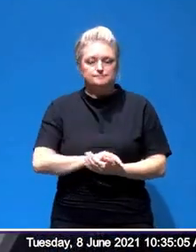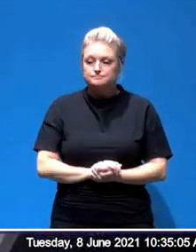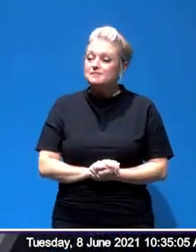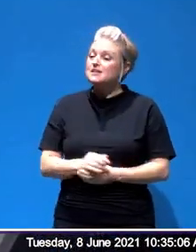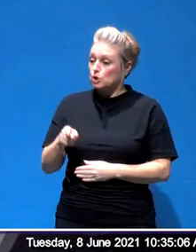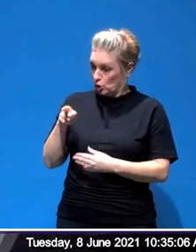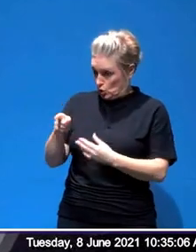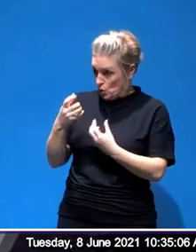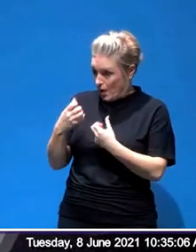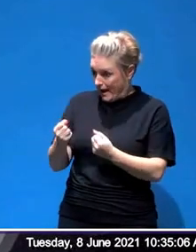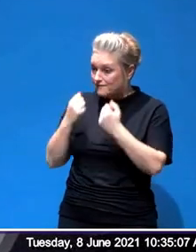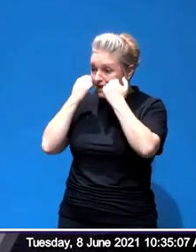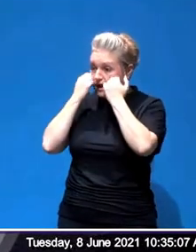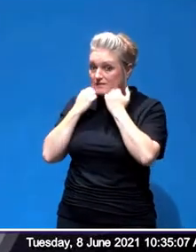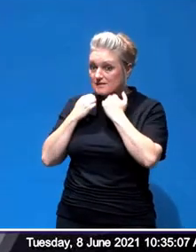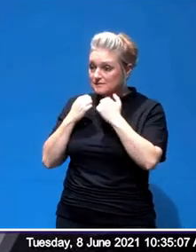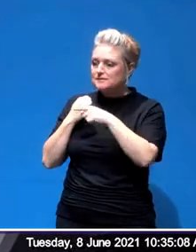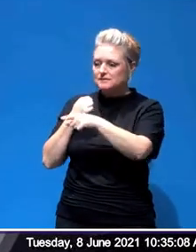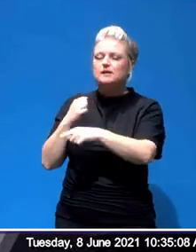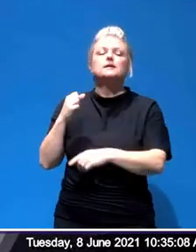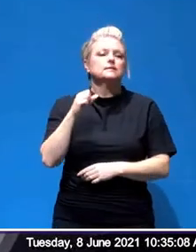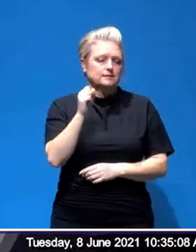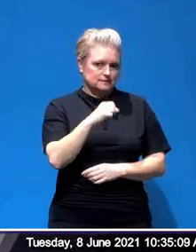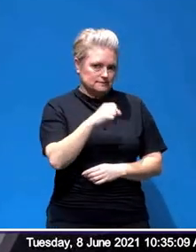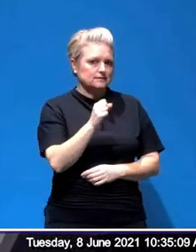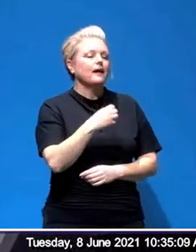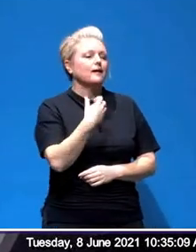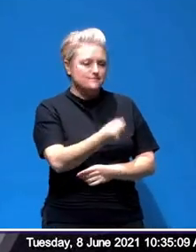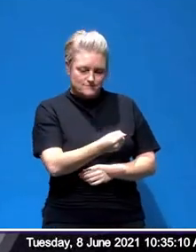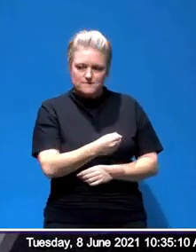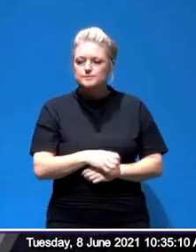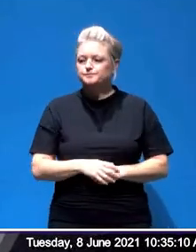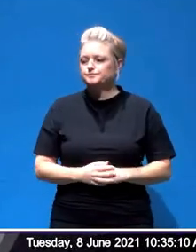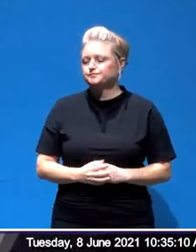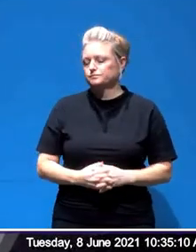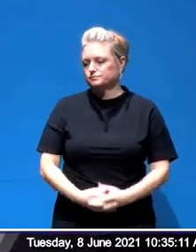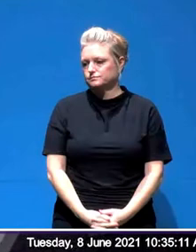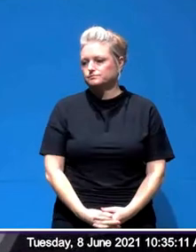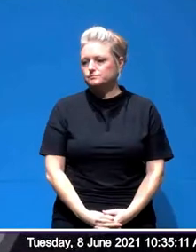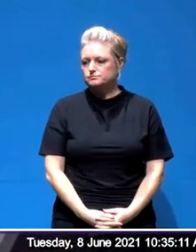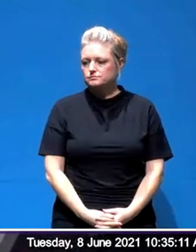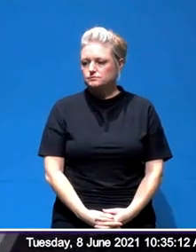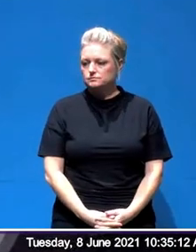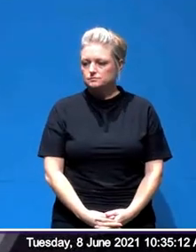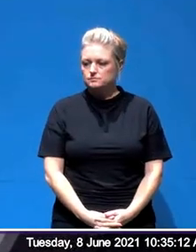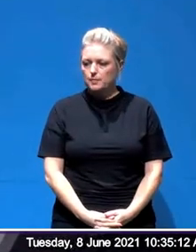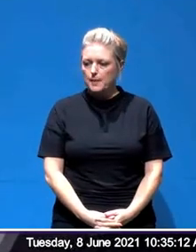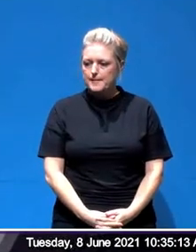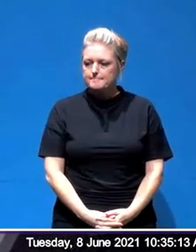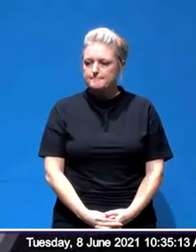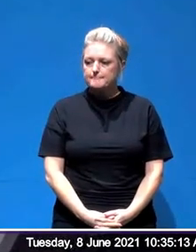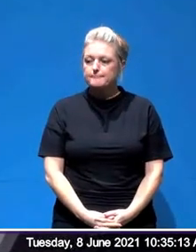If you look at the document behind tab 10, that's the letter